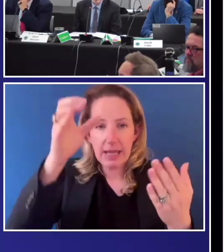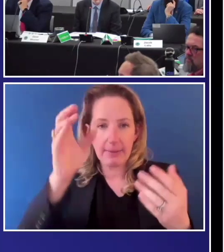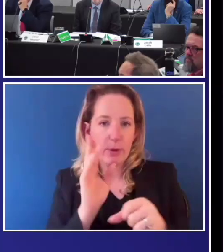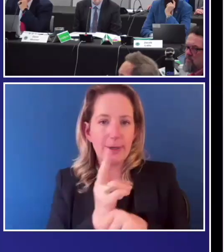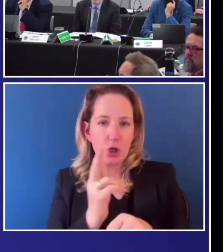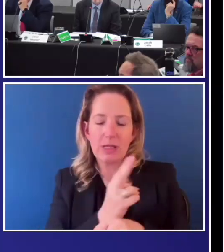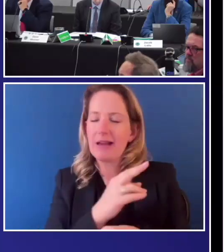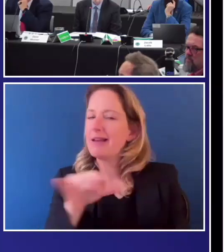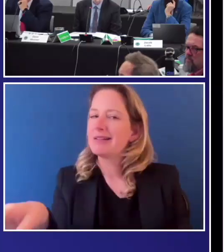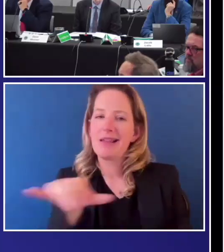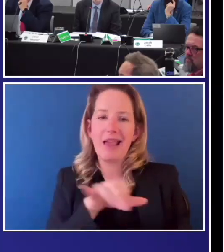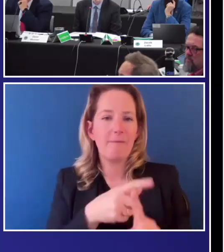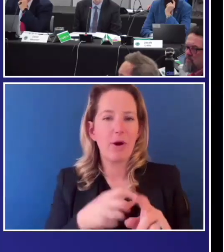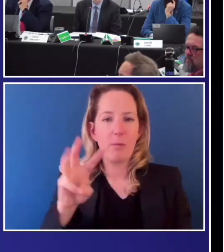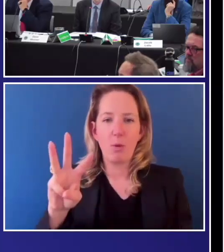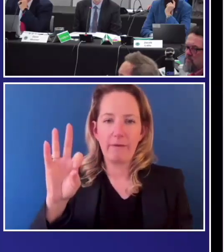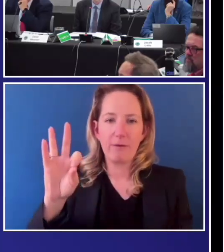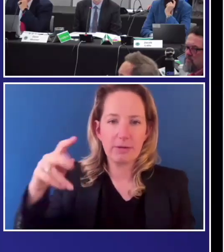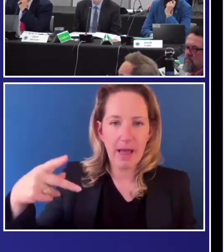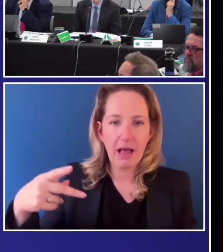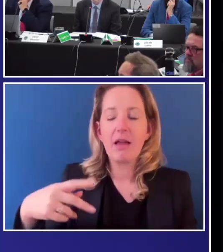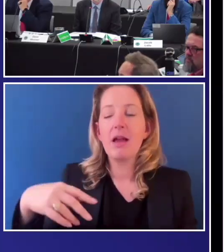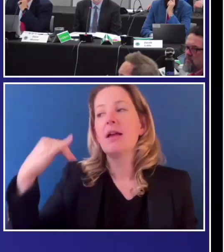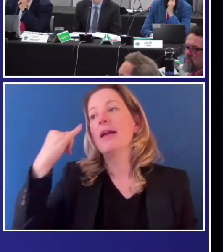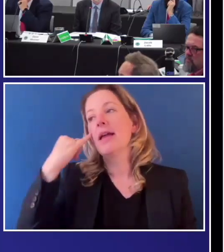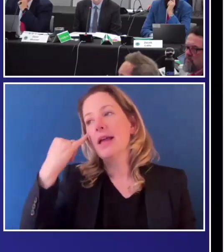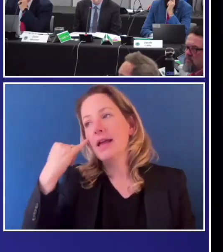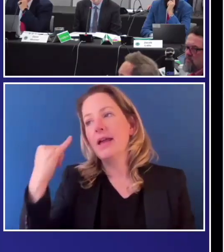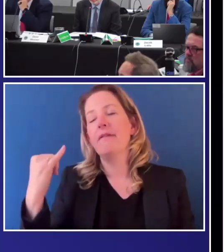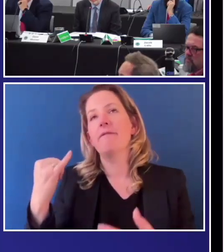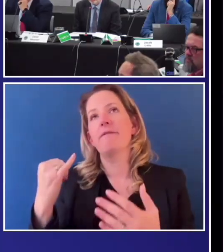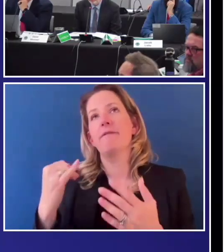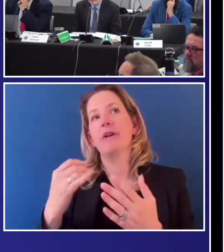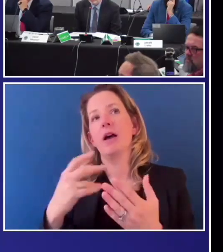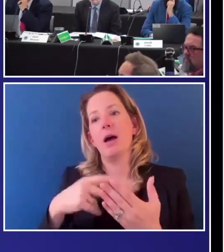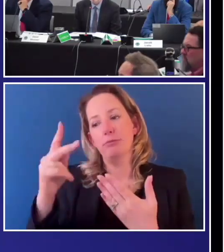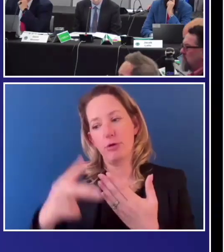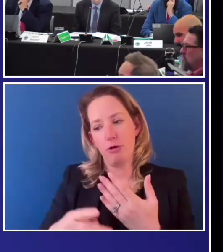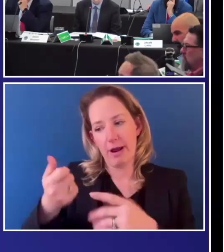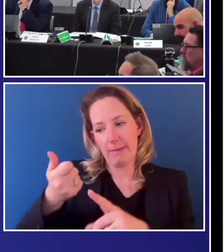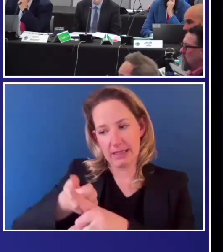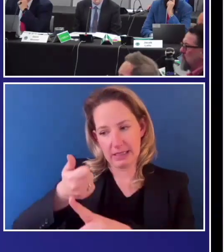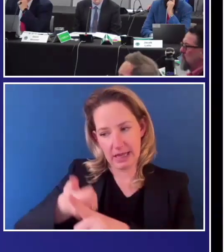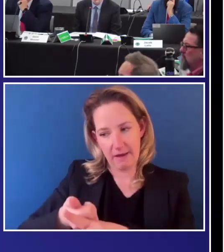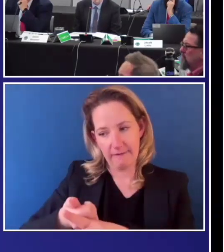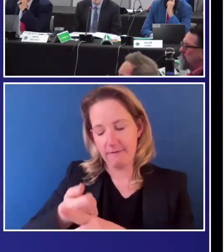Workforce Pell, where if a program -- if it fails the metric and loses